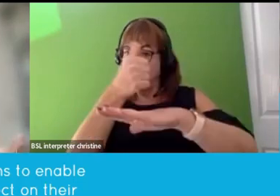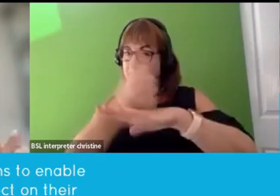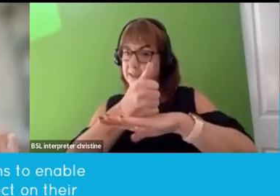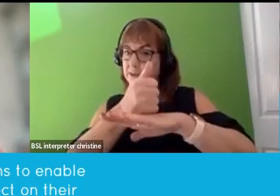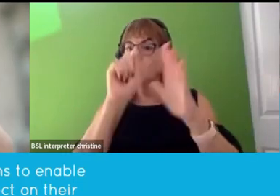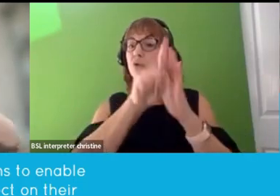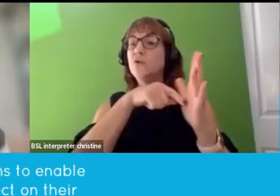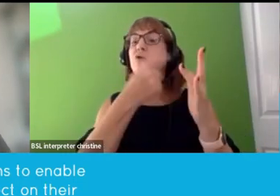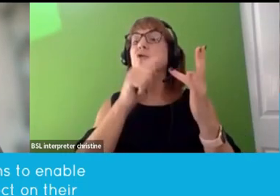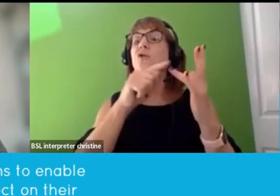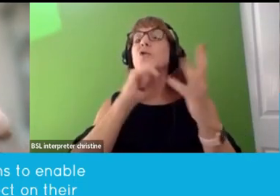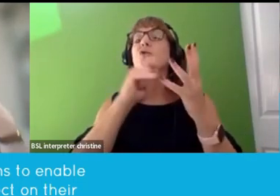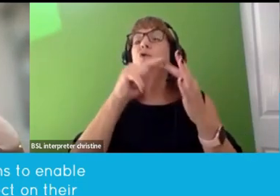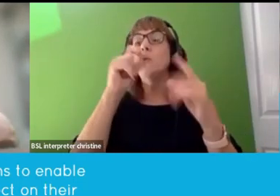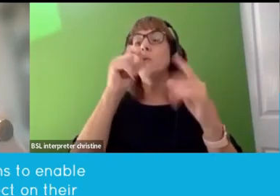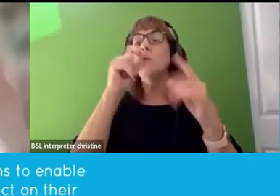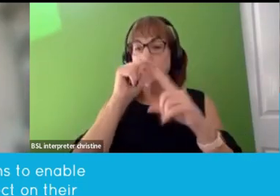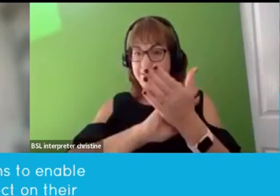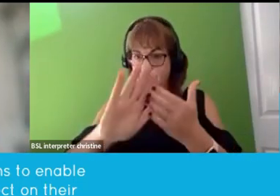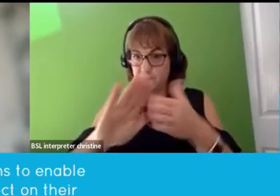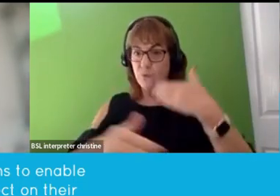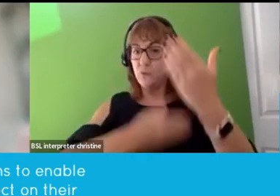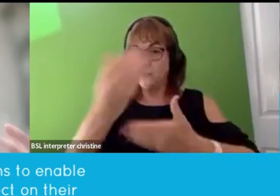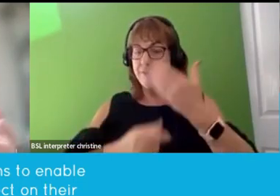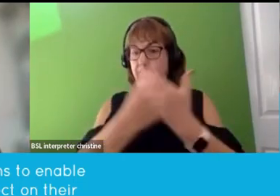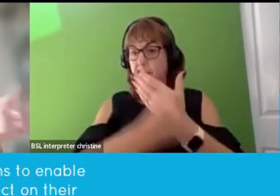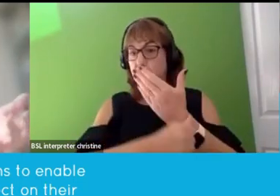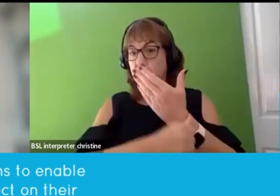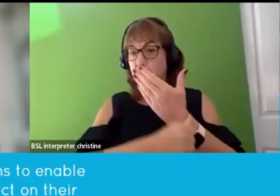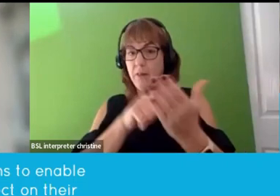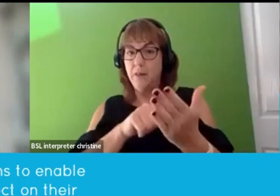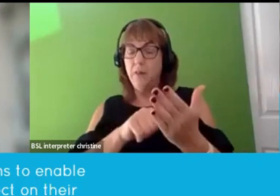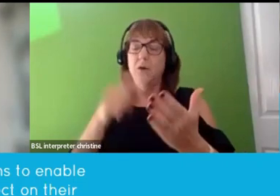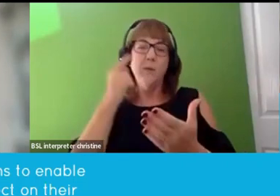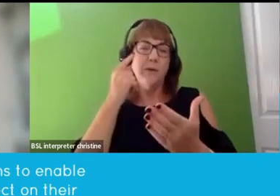grief cycle, how we fill up our own cup to give to our children, who's in our support networks,